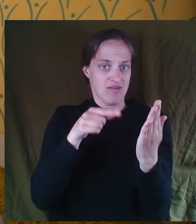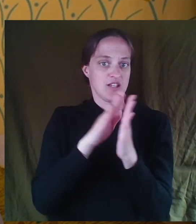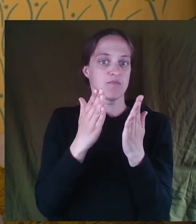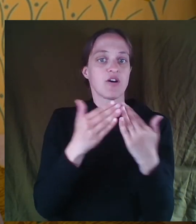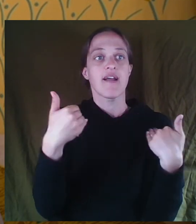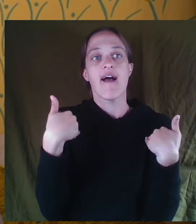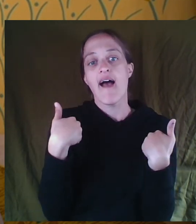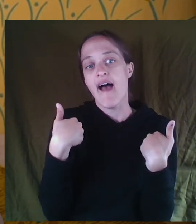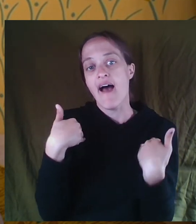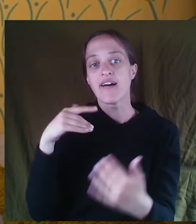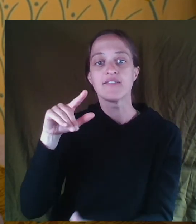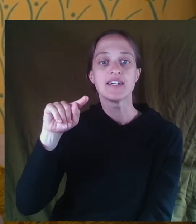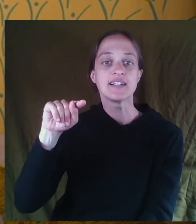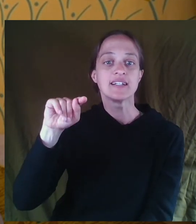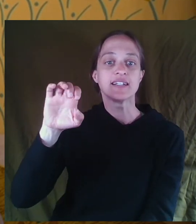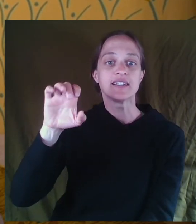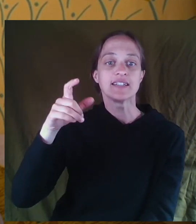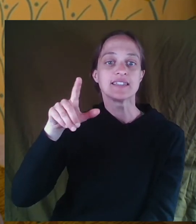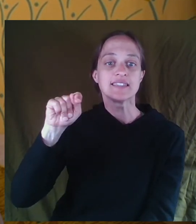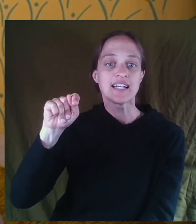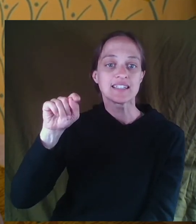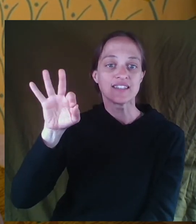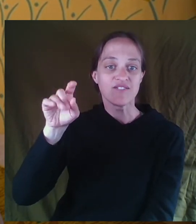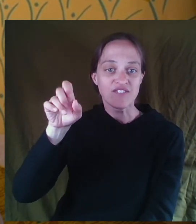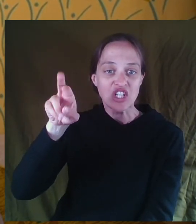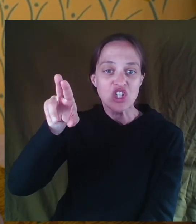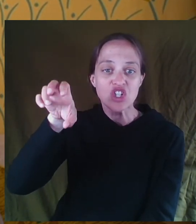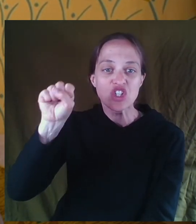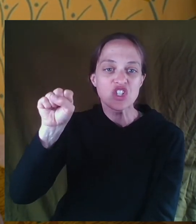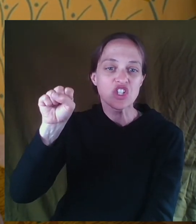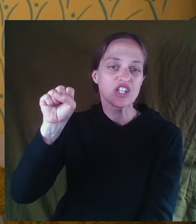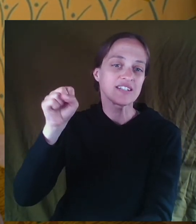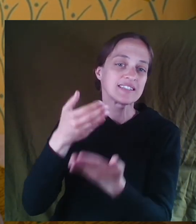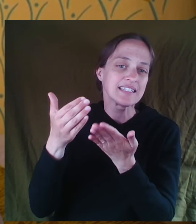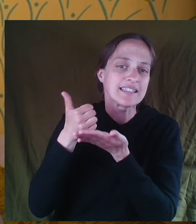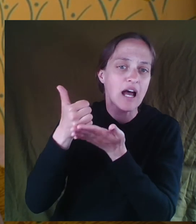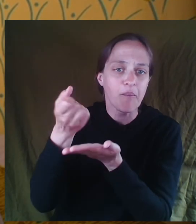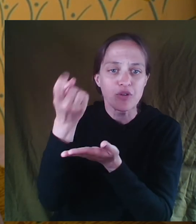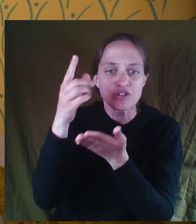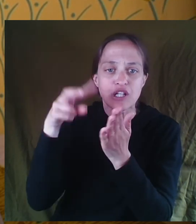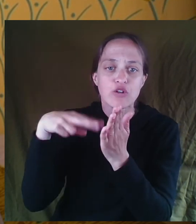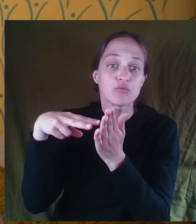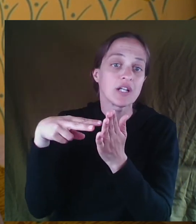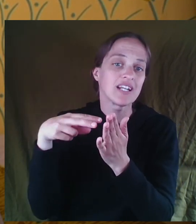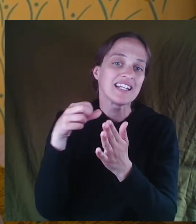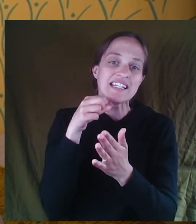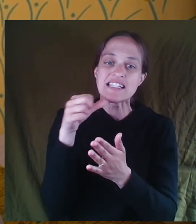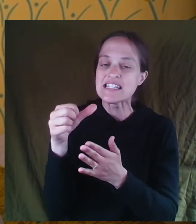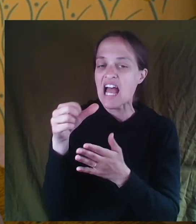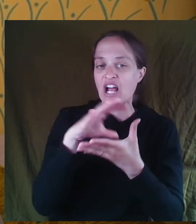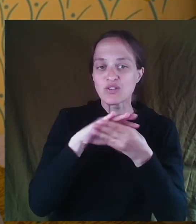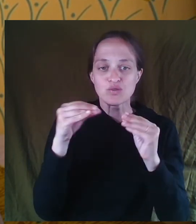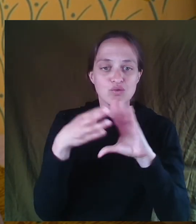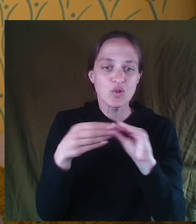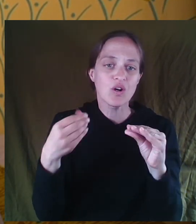Remember, the kind of book that has text features, it tells true facts and information, it's not a story,